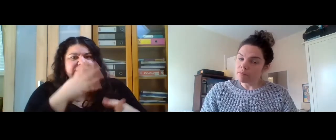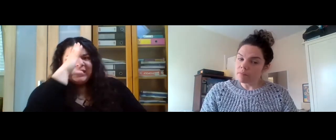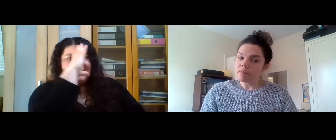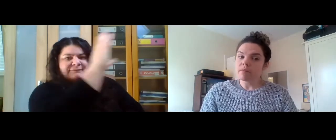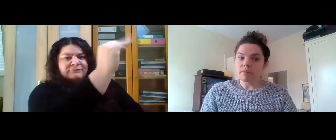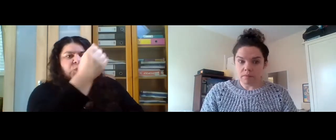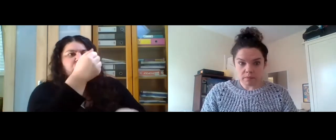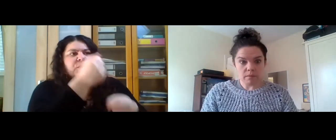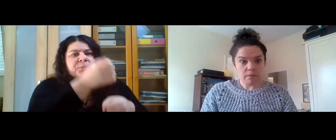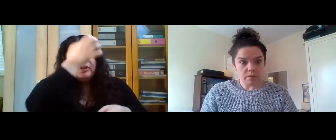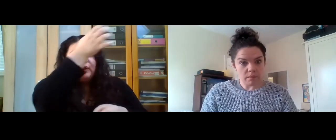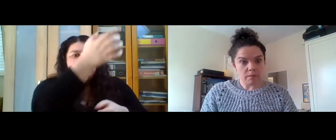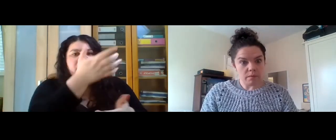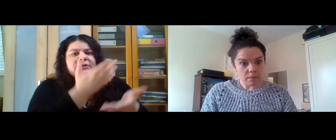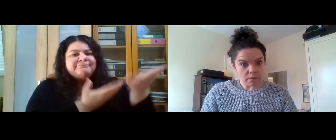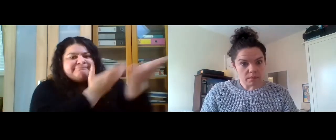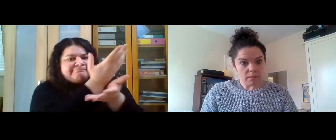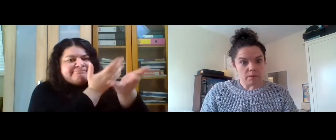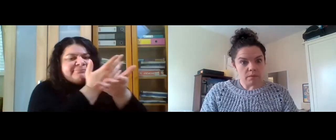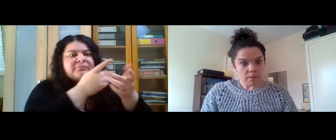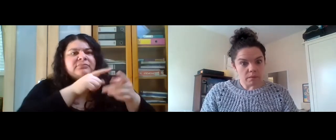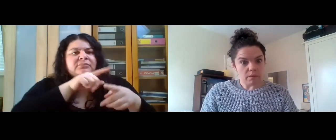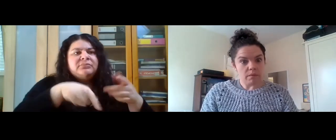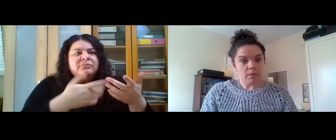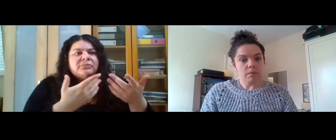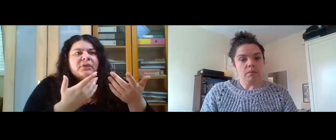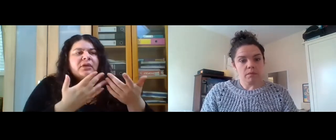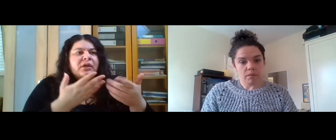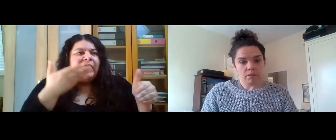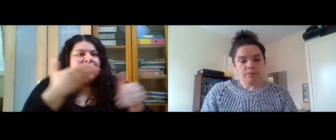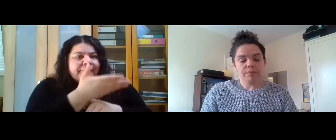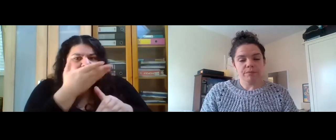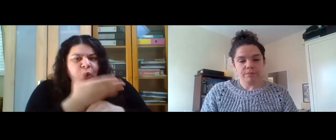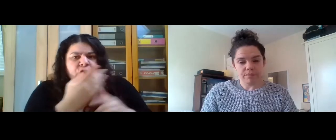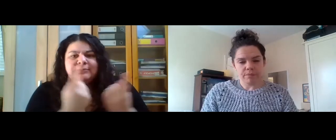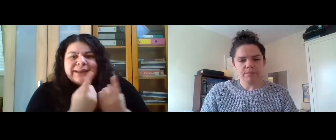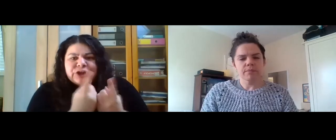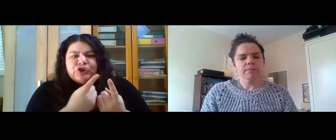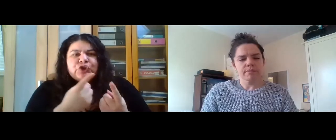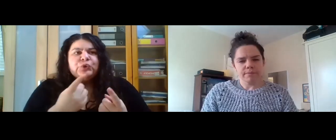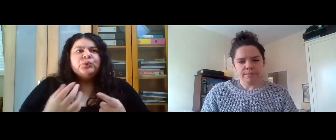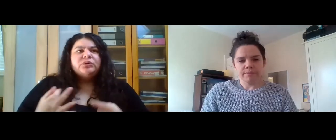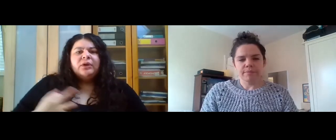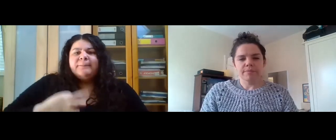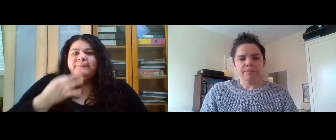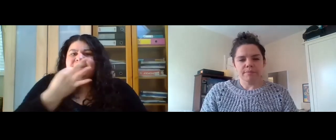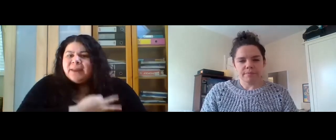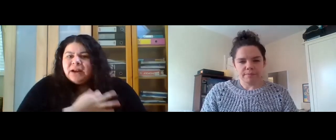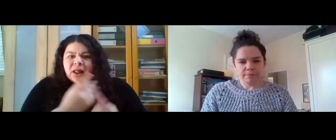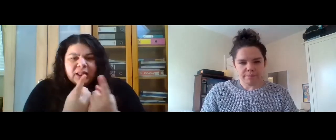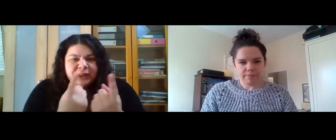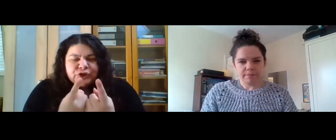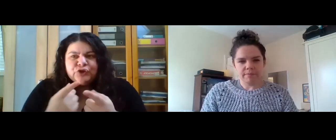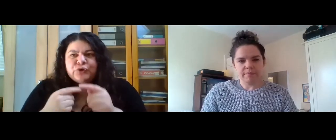People are still in communication with the government about it. There continued issues around employment and healthcare.